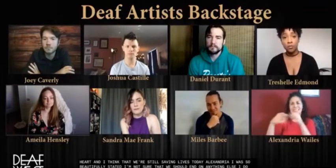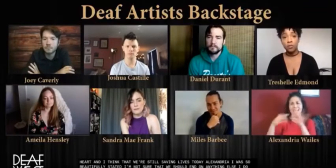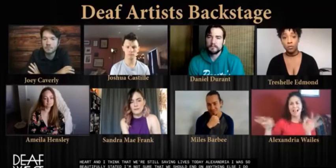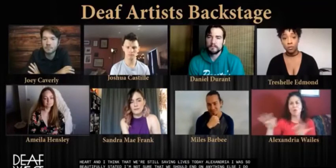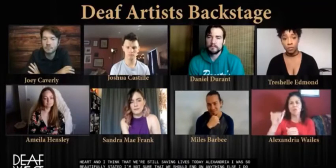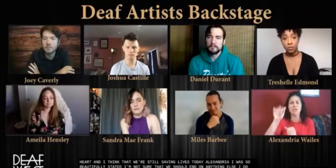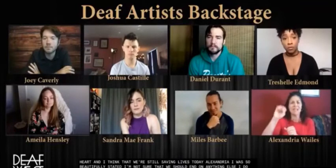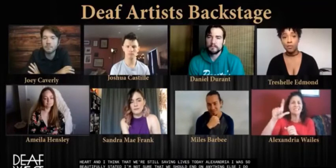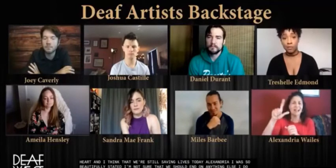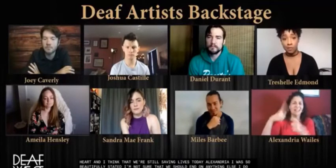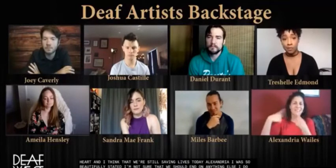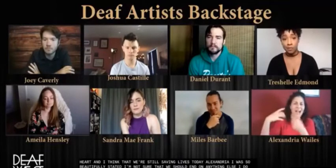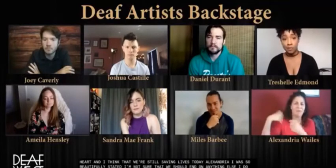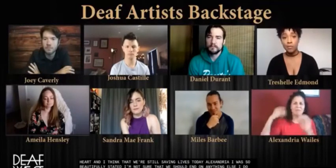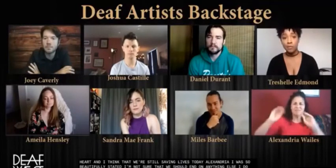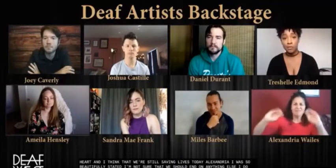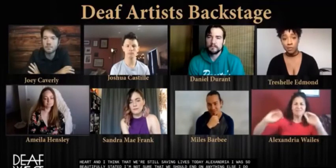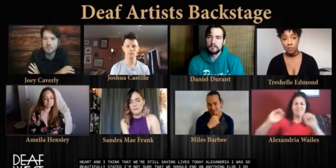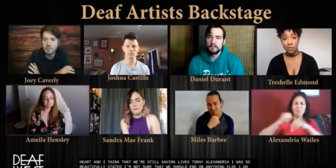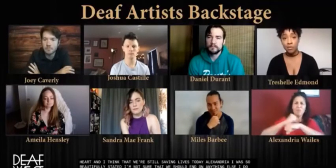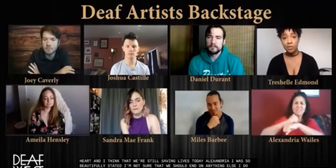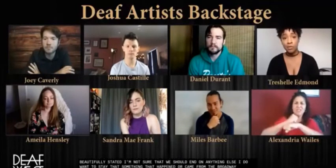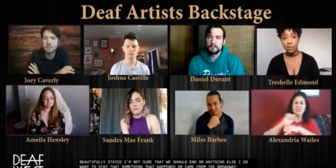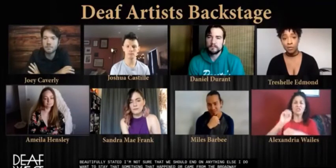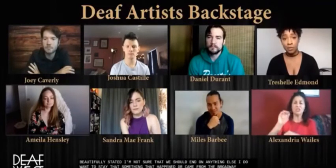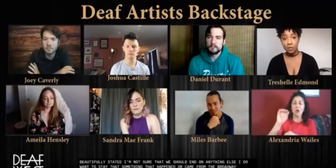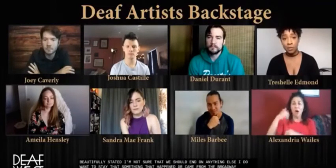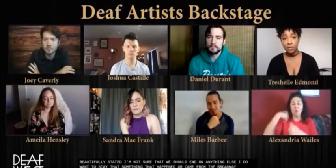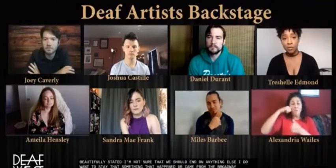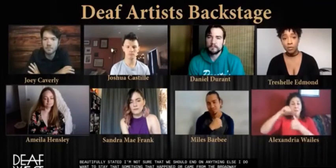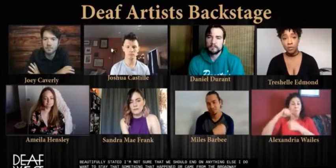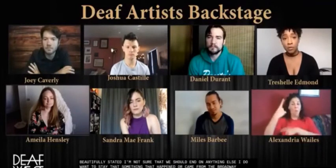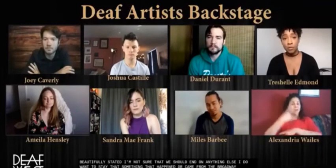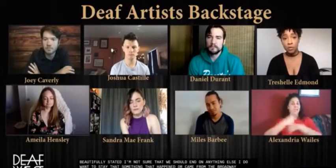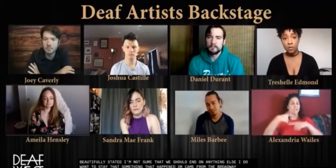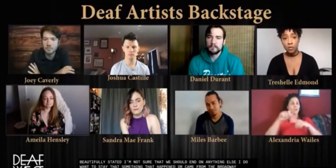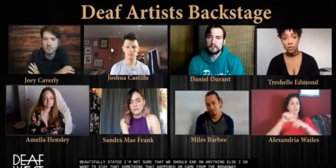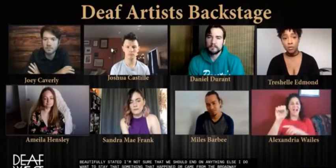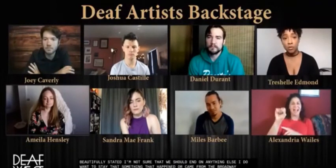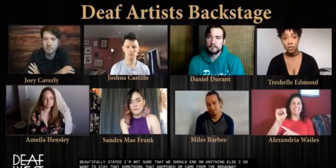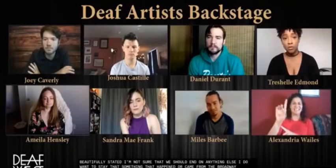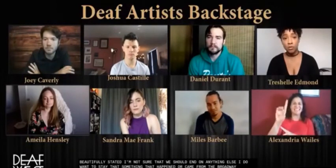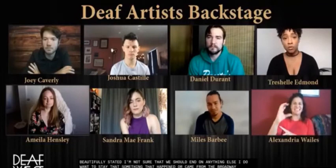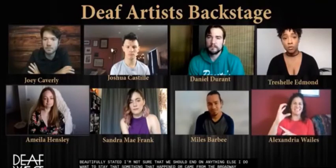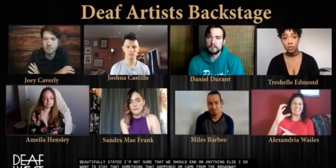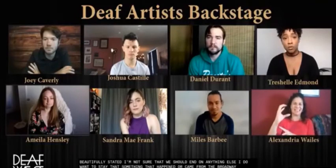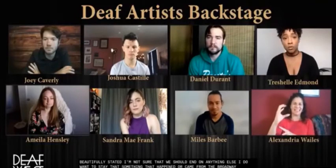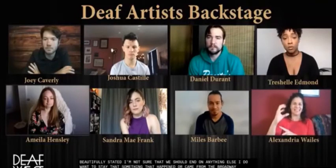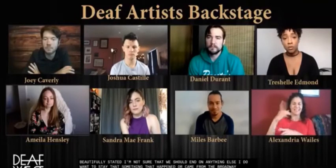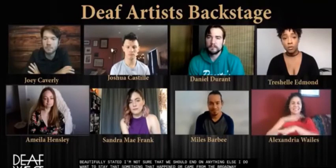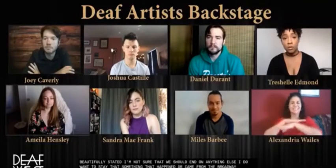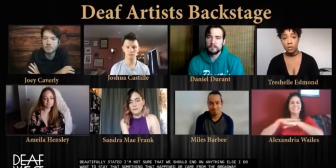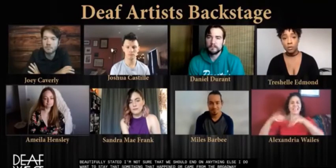We also brought in a D.A.S.L. to consult for the American Sign Language.